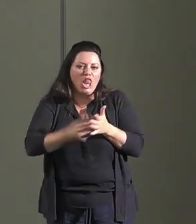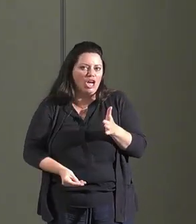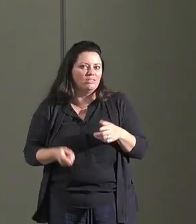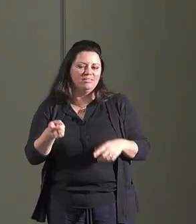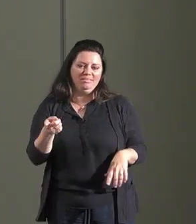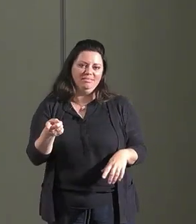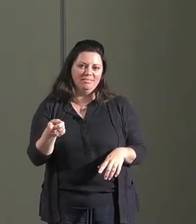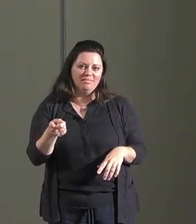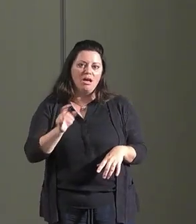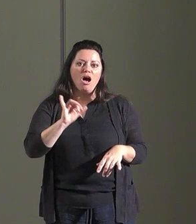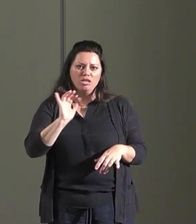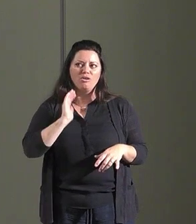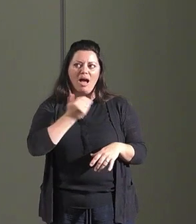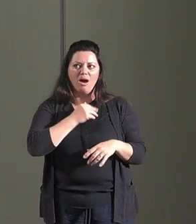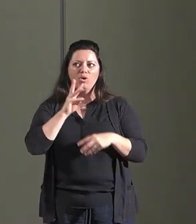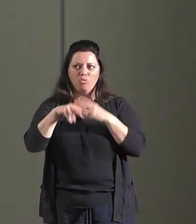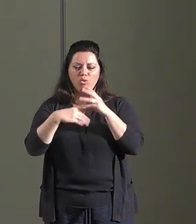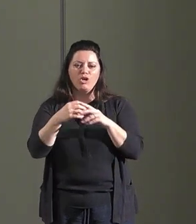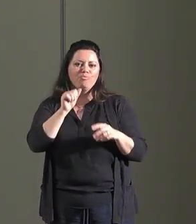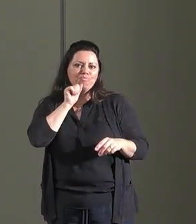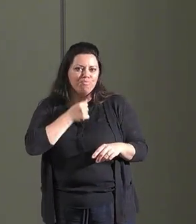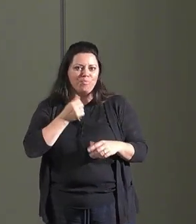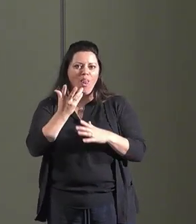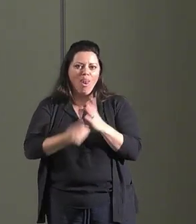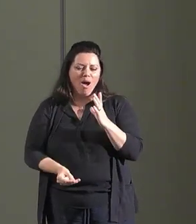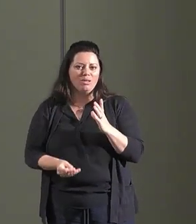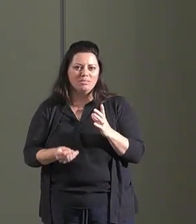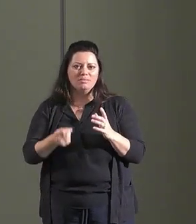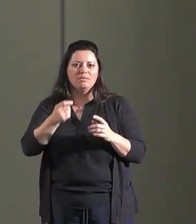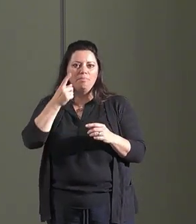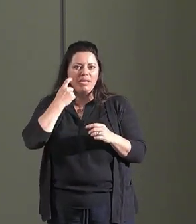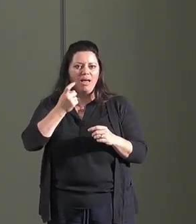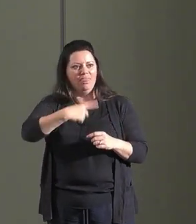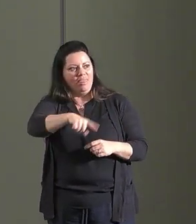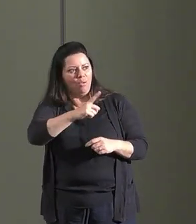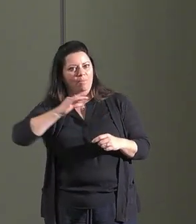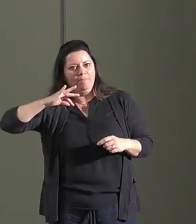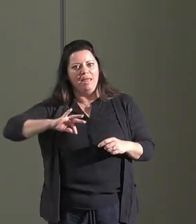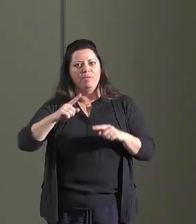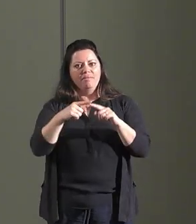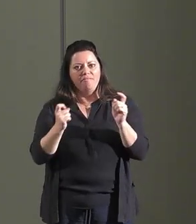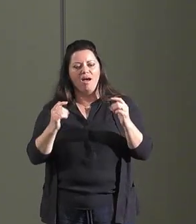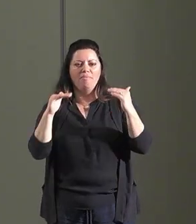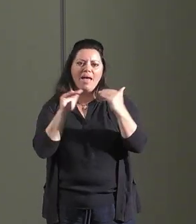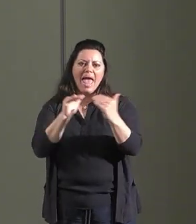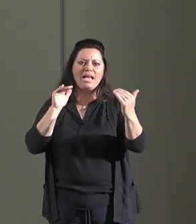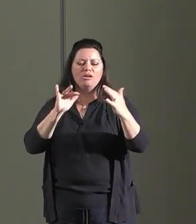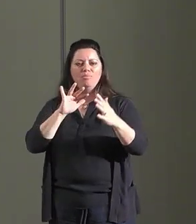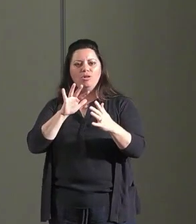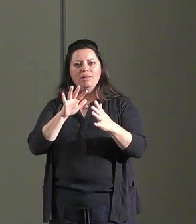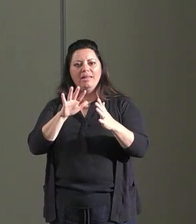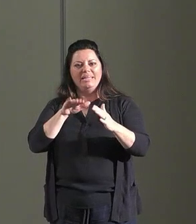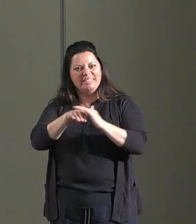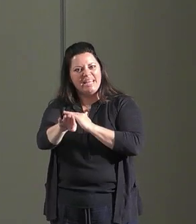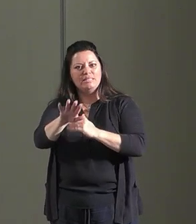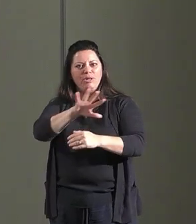to our world. That would benefit from equitable, accessibility, exclusive, respectful innovative